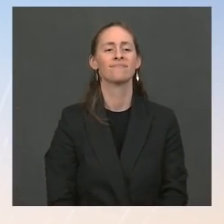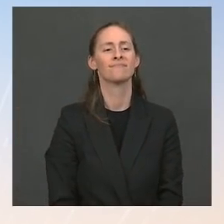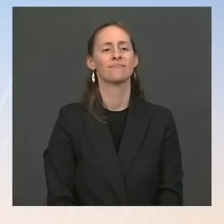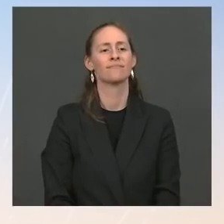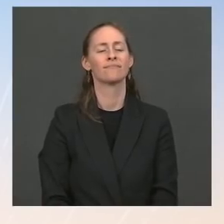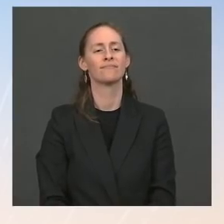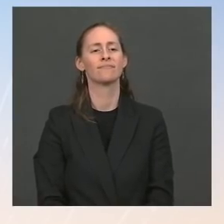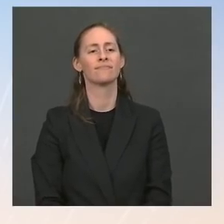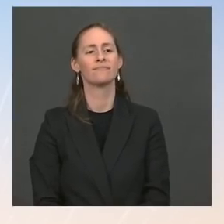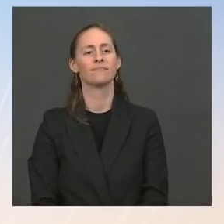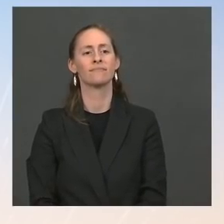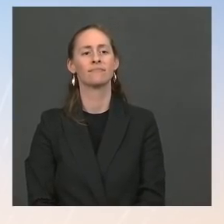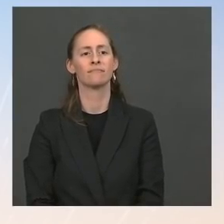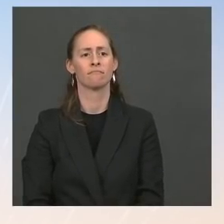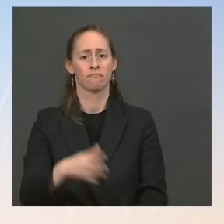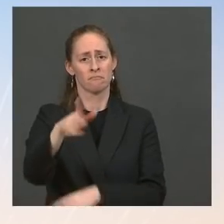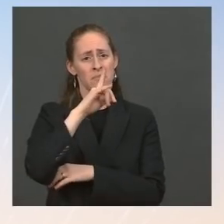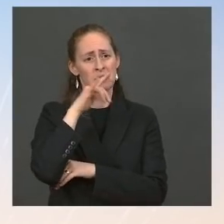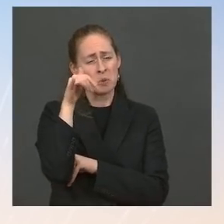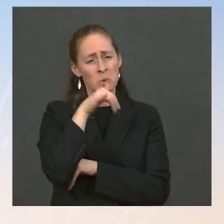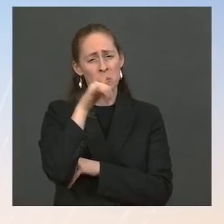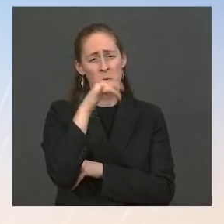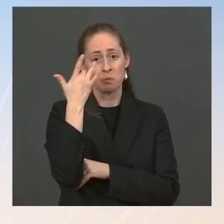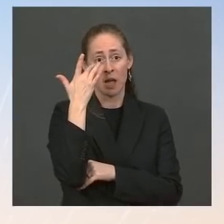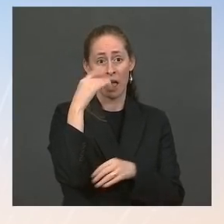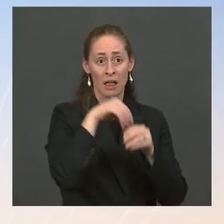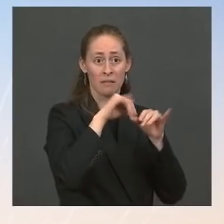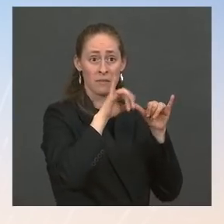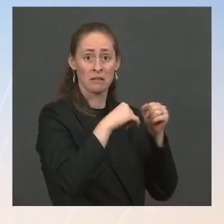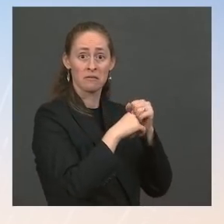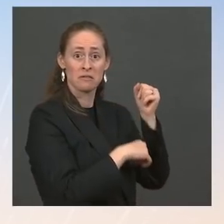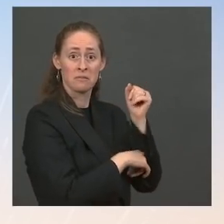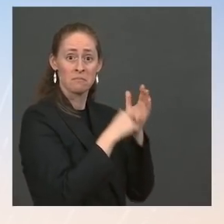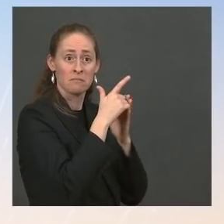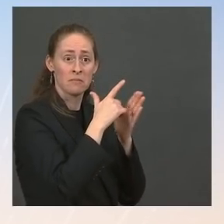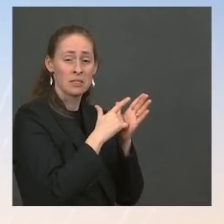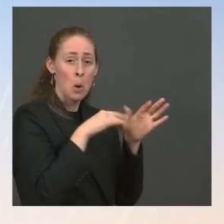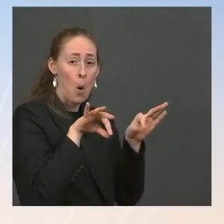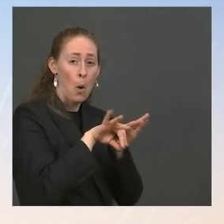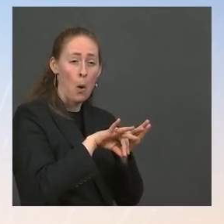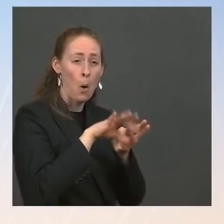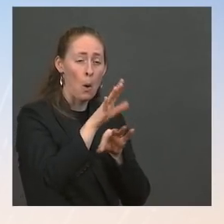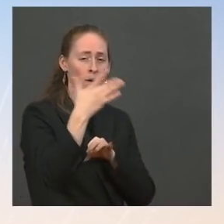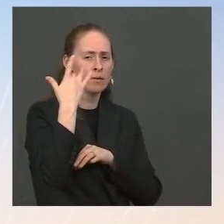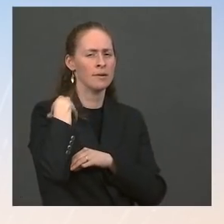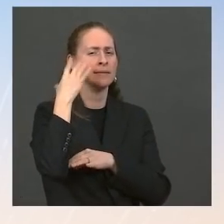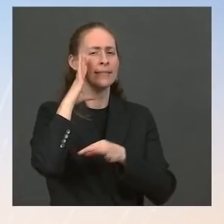is such an important component of our competition is because we are at the point now where we are about 13th in the world